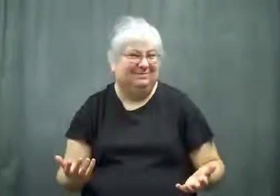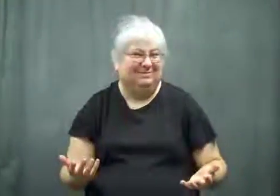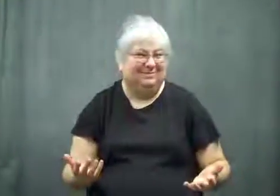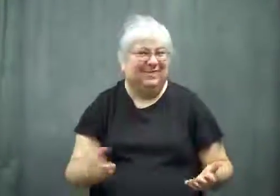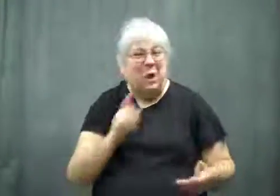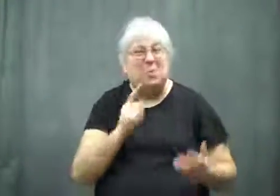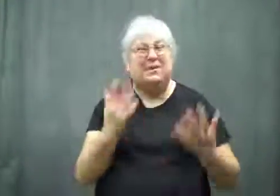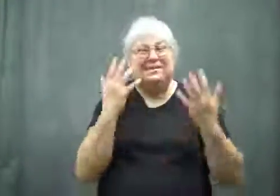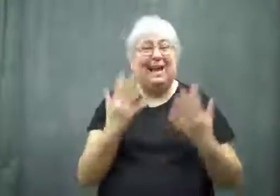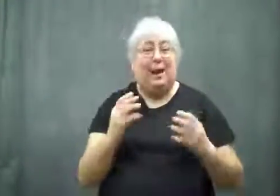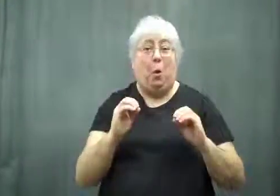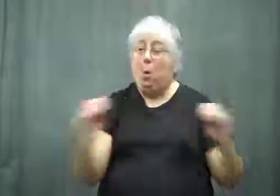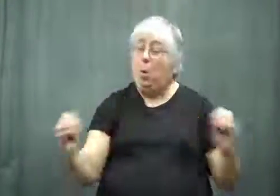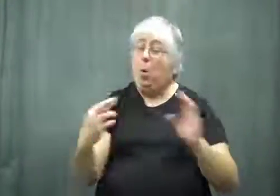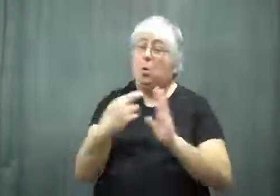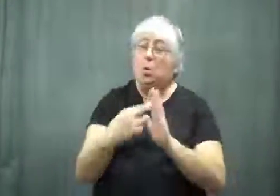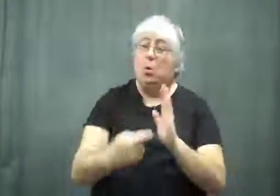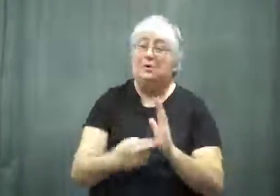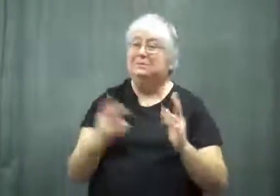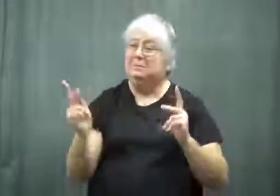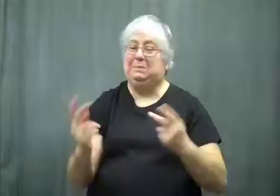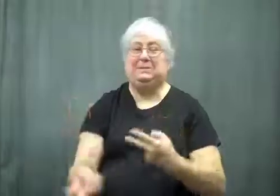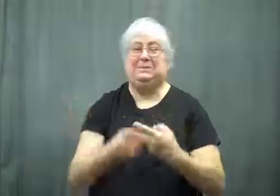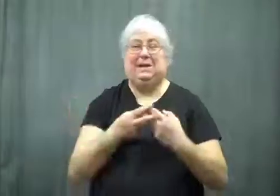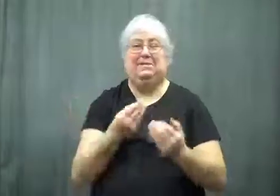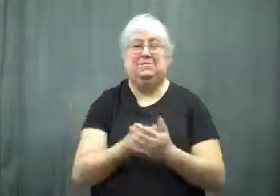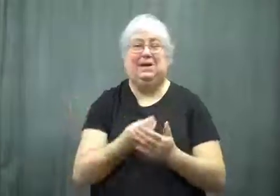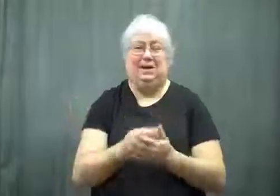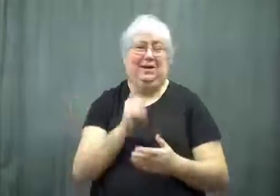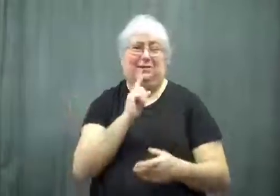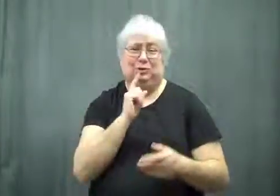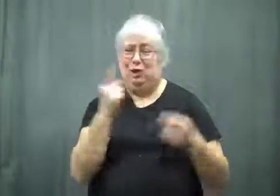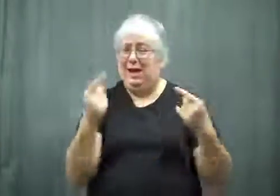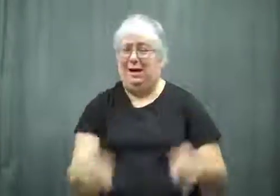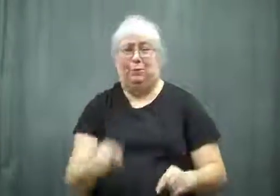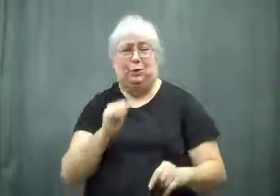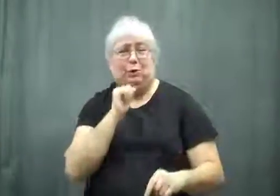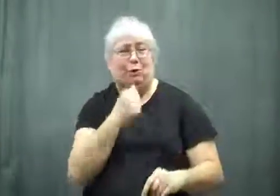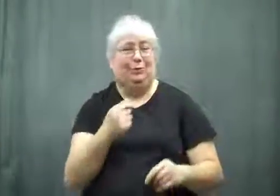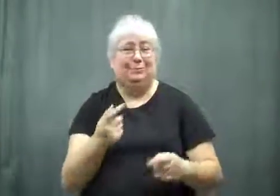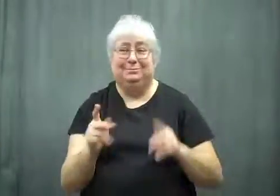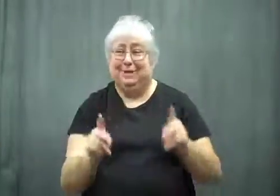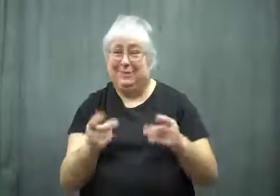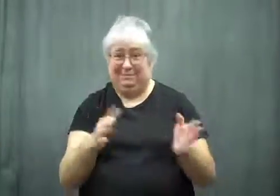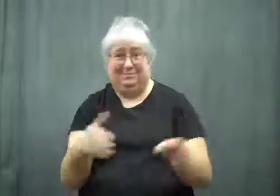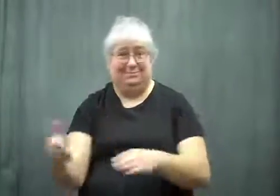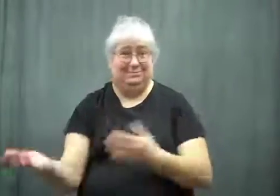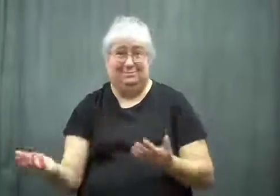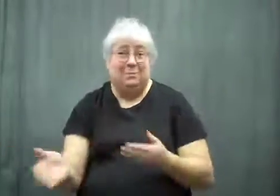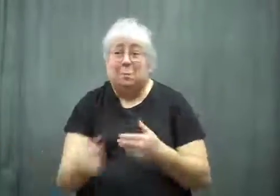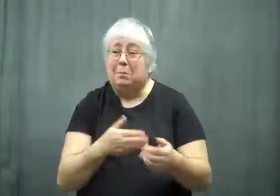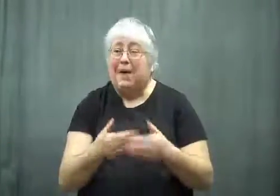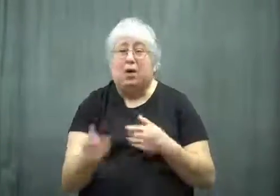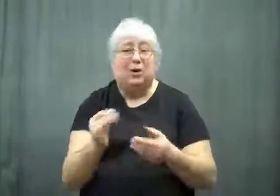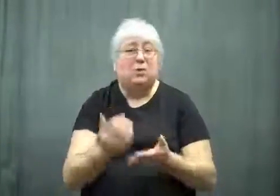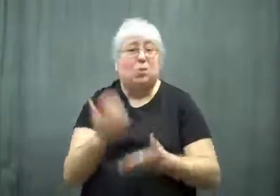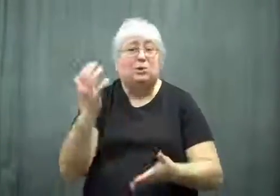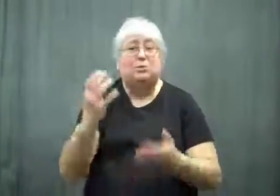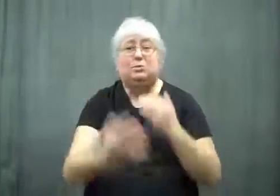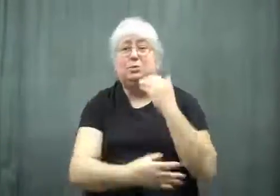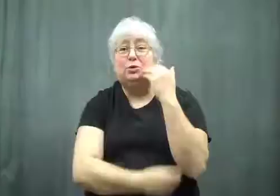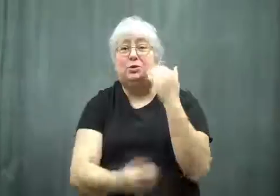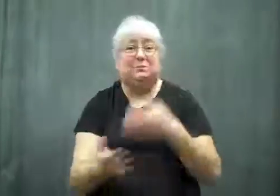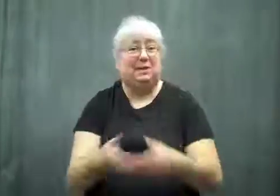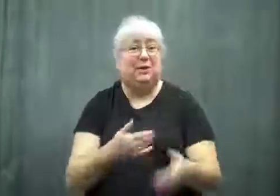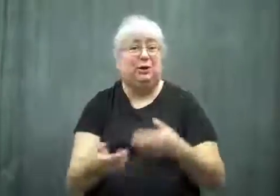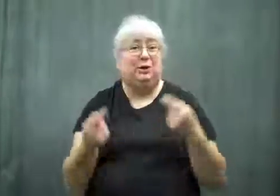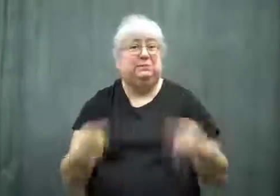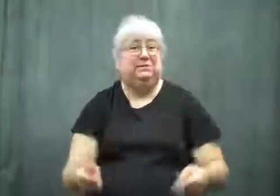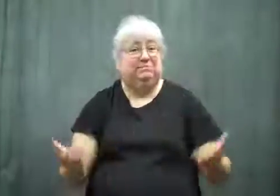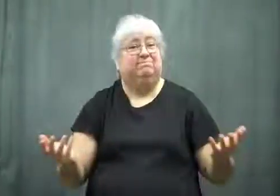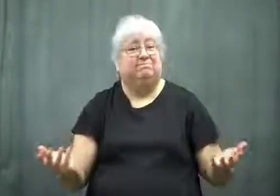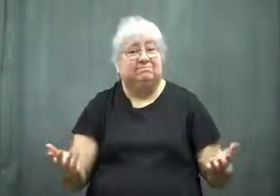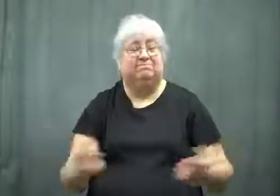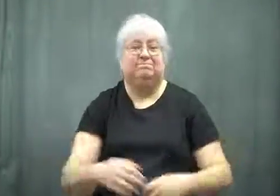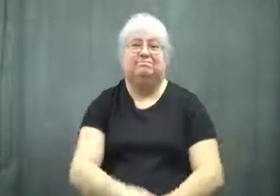It's sad that in the absence of rules, people cut costs at the expense of injury and death.